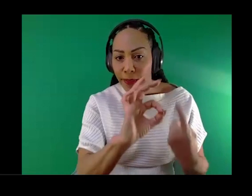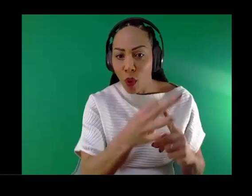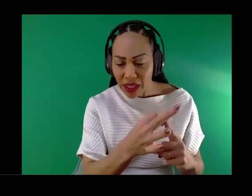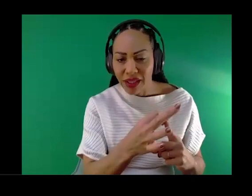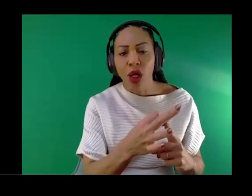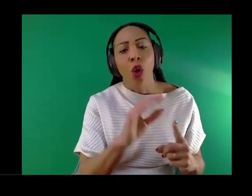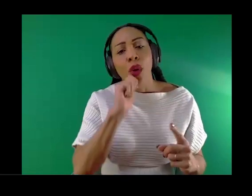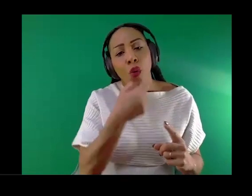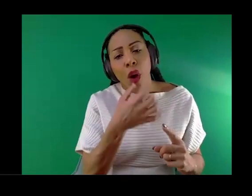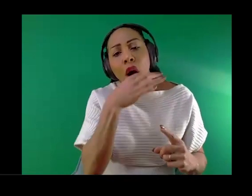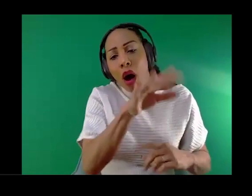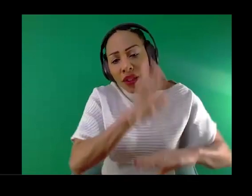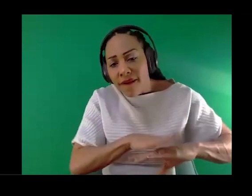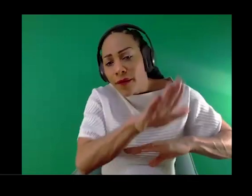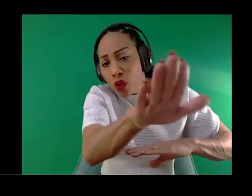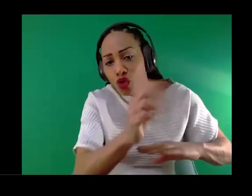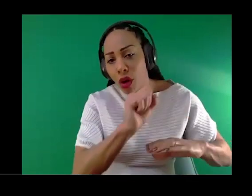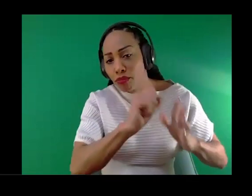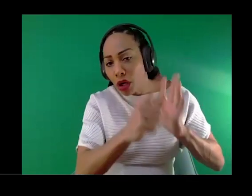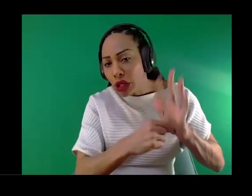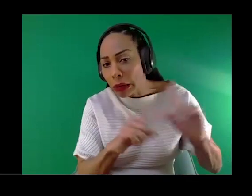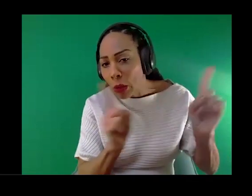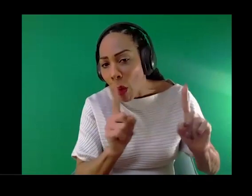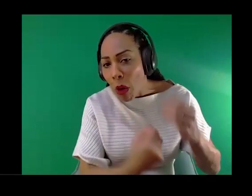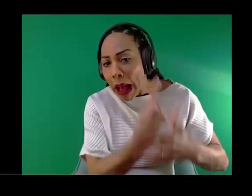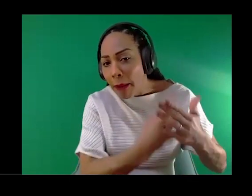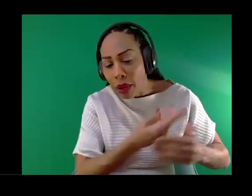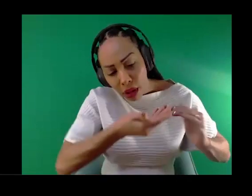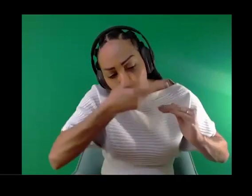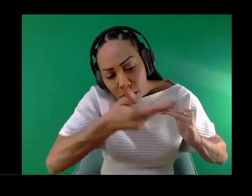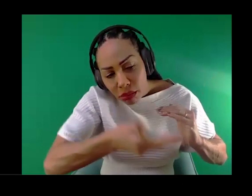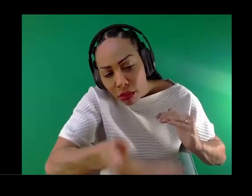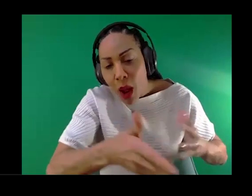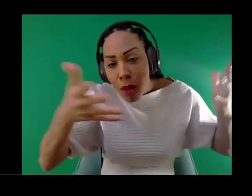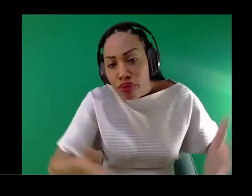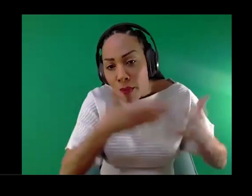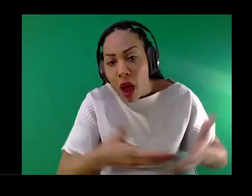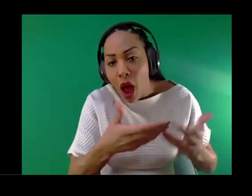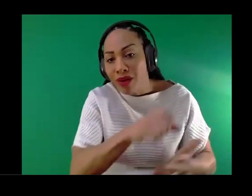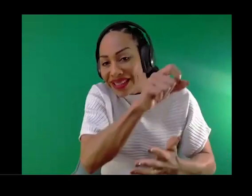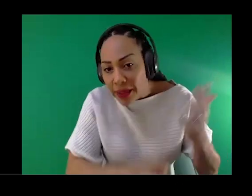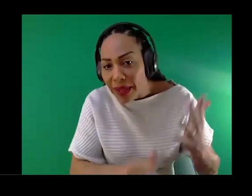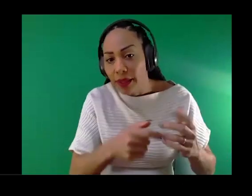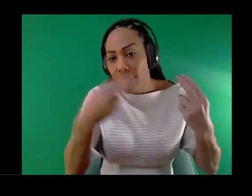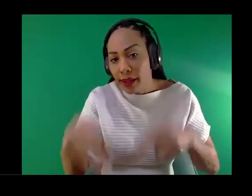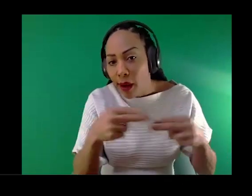impact this project has in include in promoting dance and disability as I've said the residencies